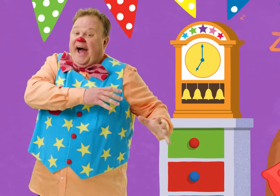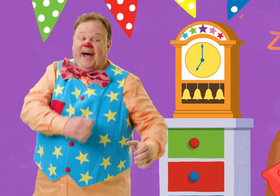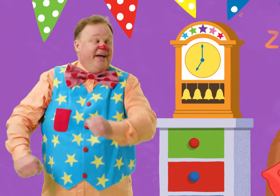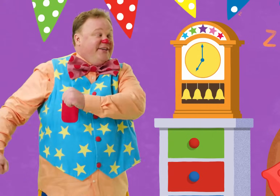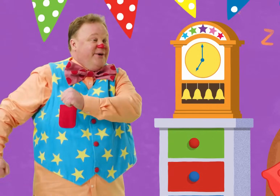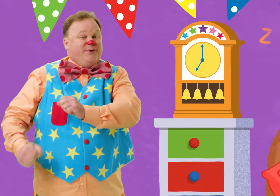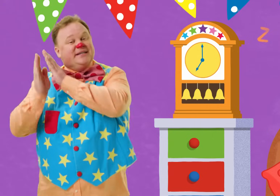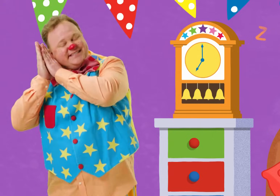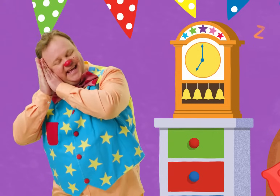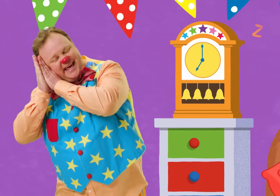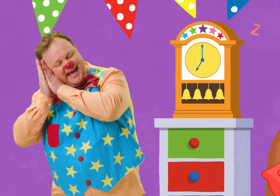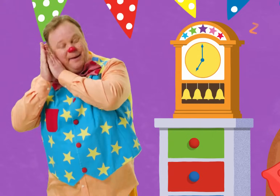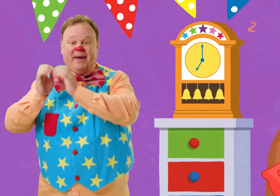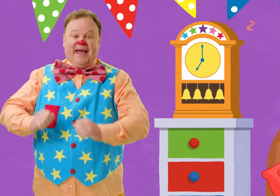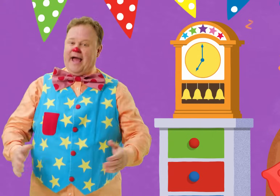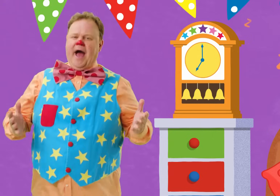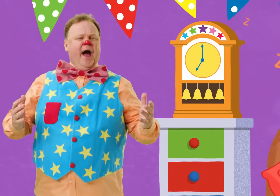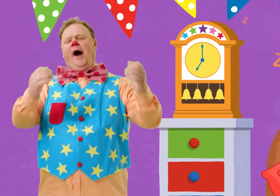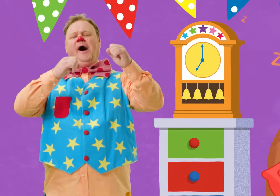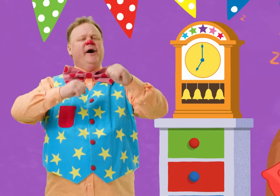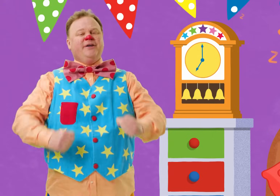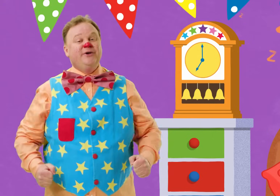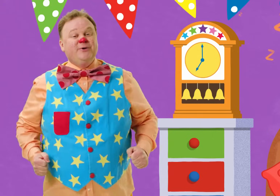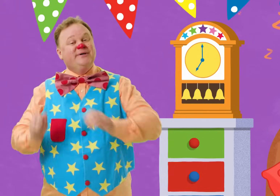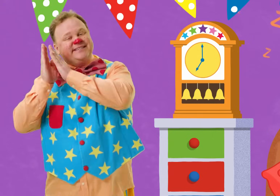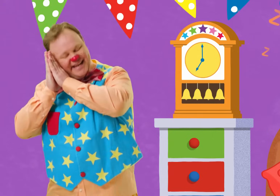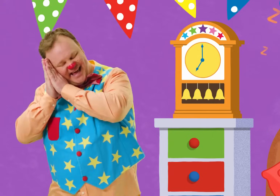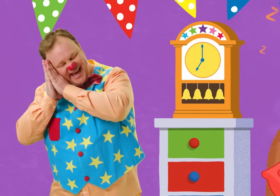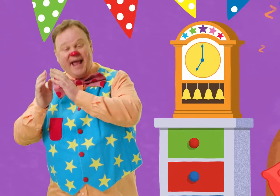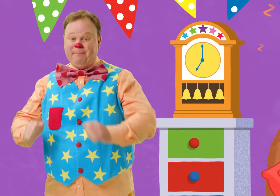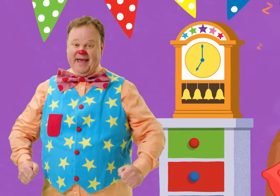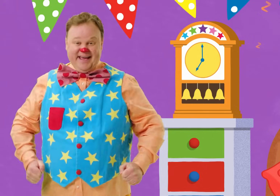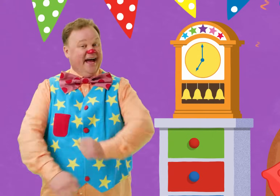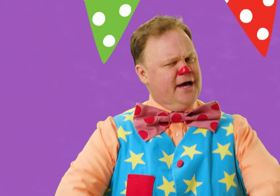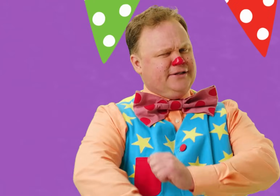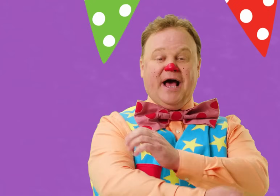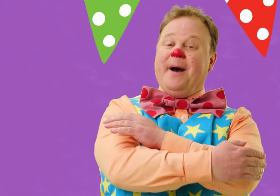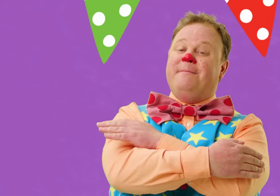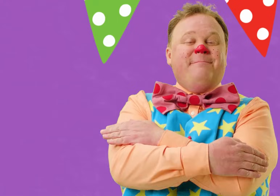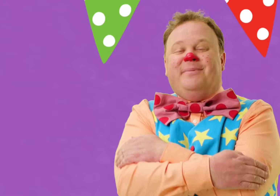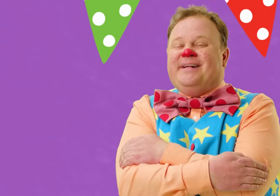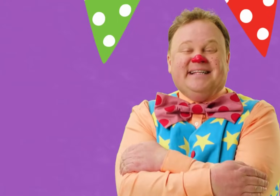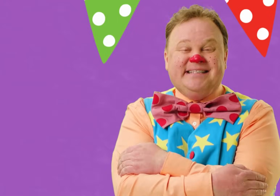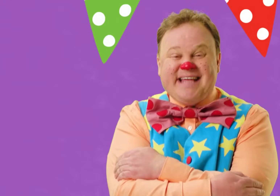are you sleeping are you sleeping tumble ted